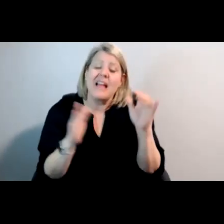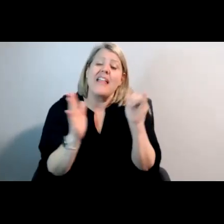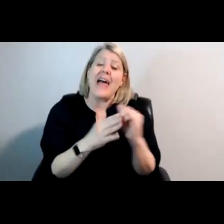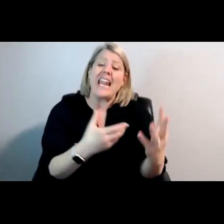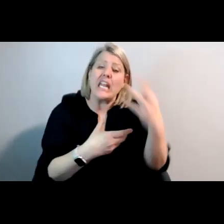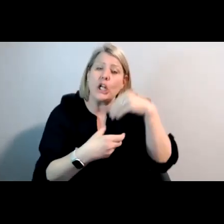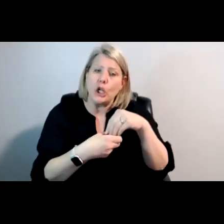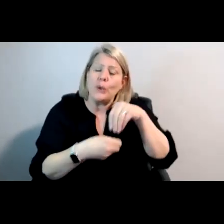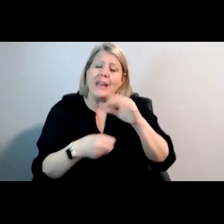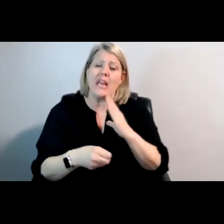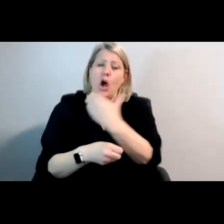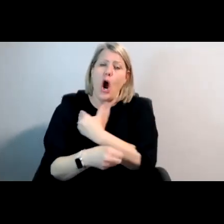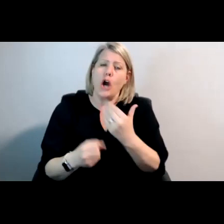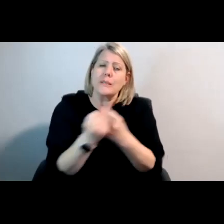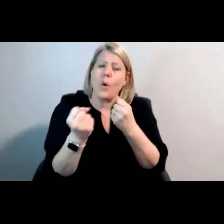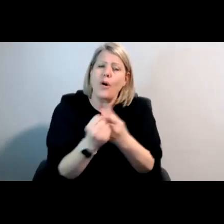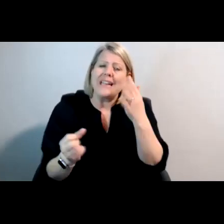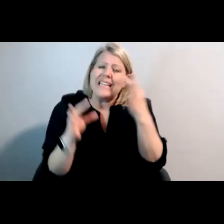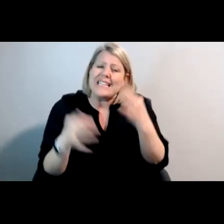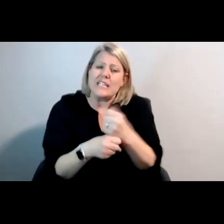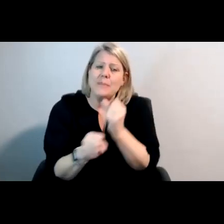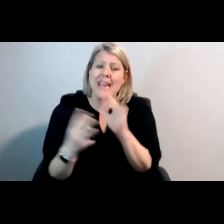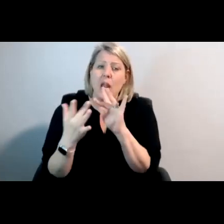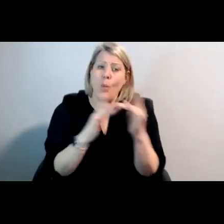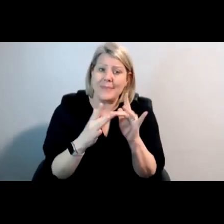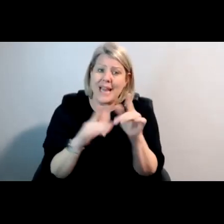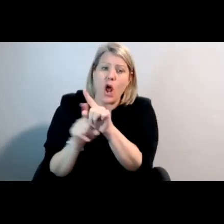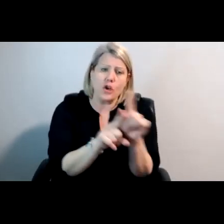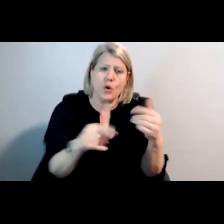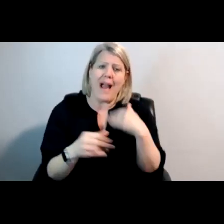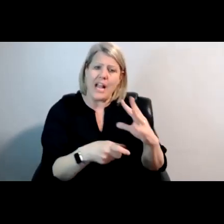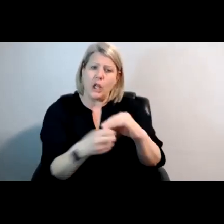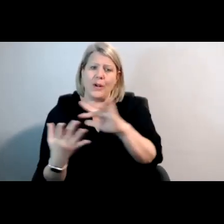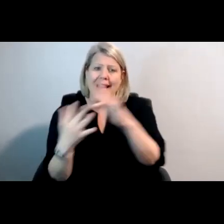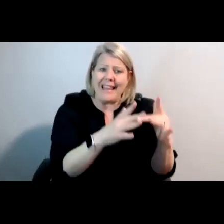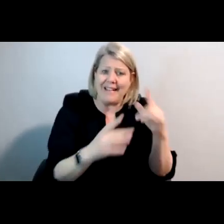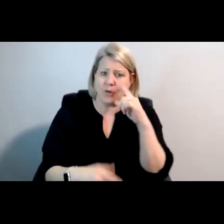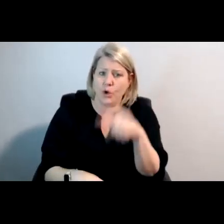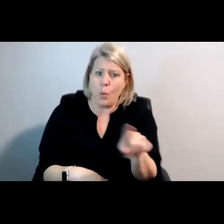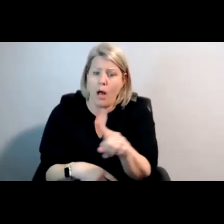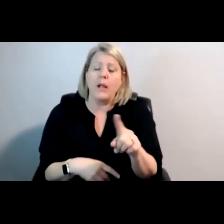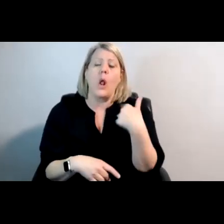on our supporteddecisionmaking.org website. And I've also included a link here, and we're seeing more and more